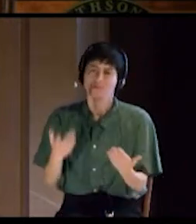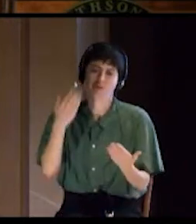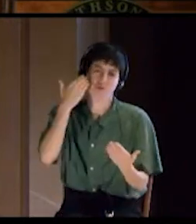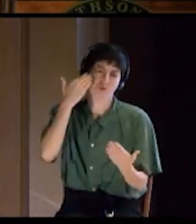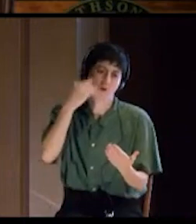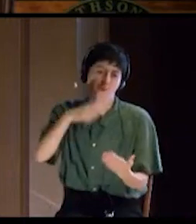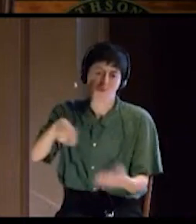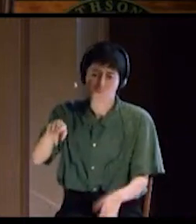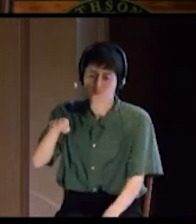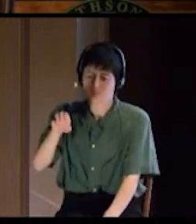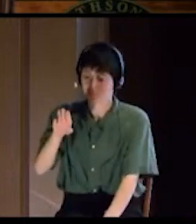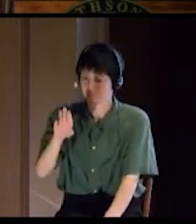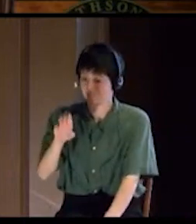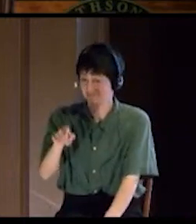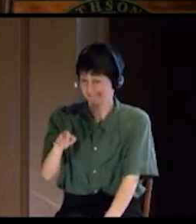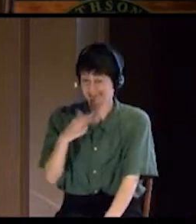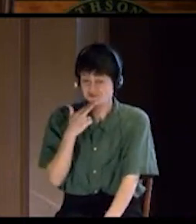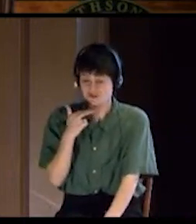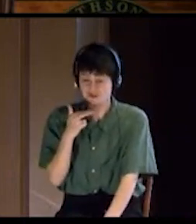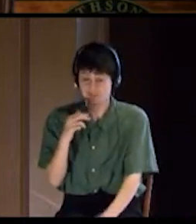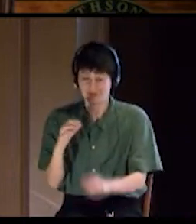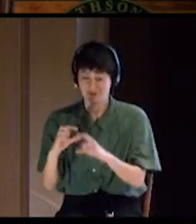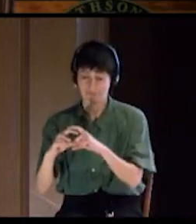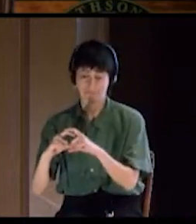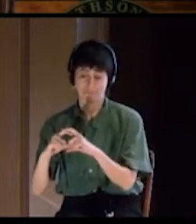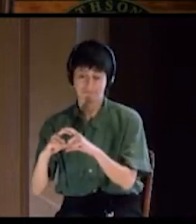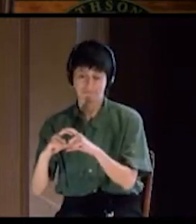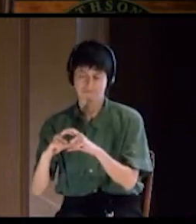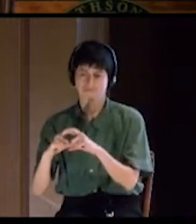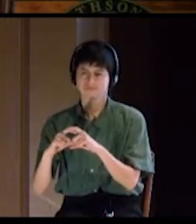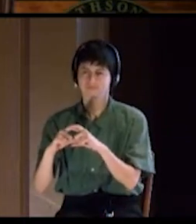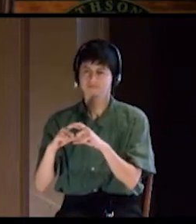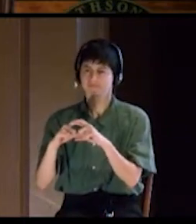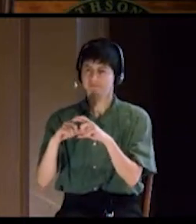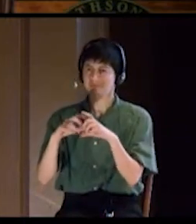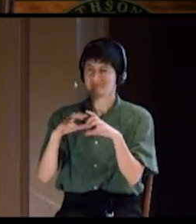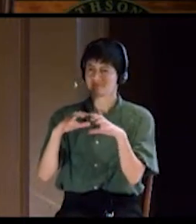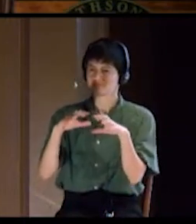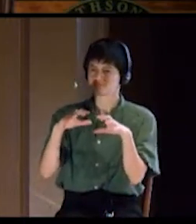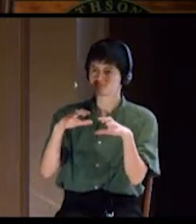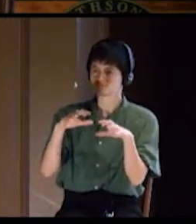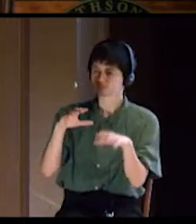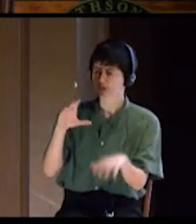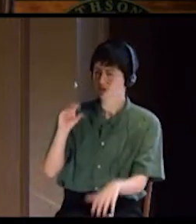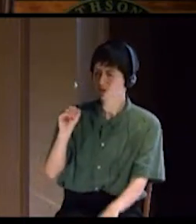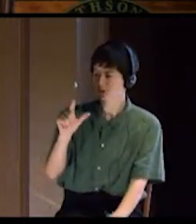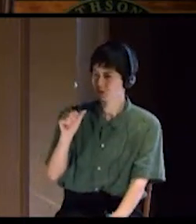They are a colonial species. So they're little families of identical individuals,